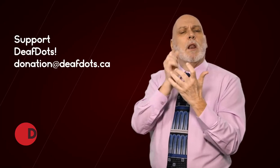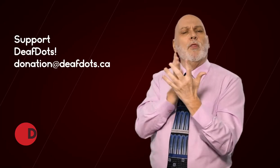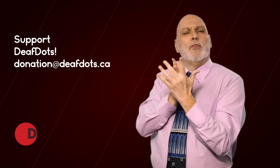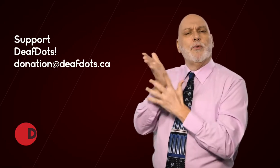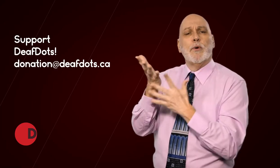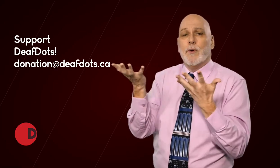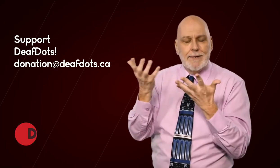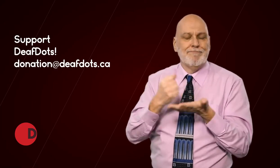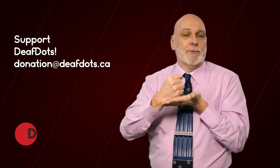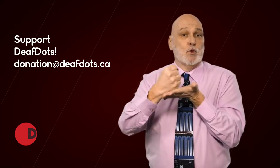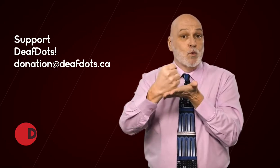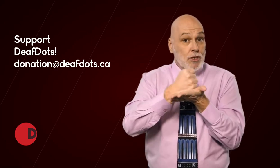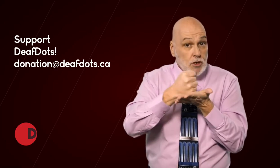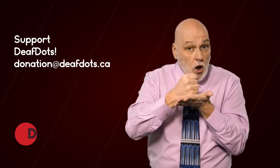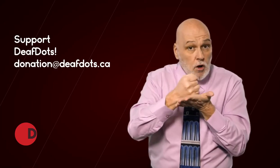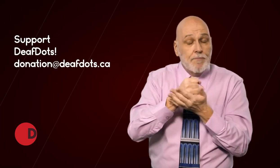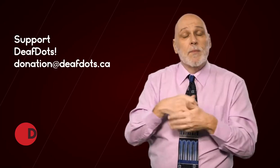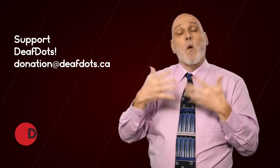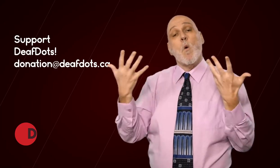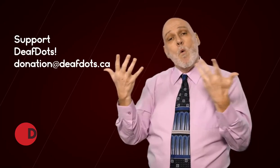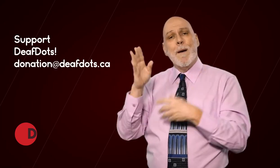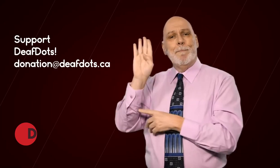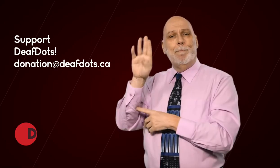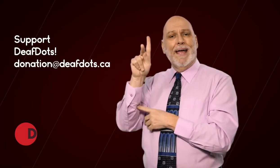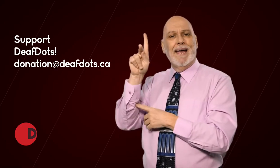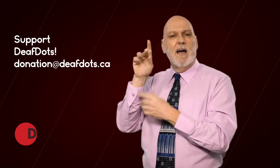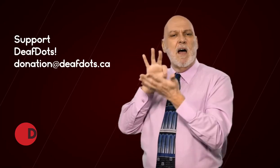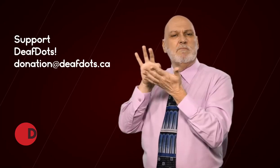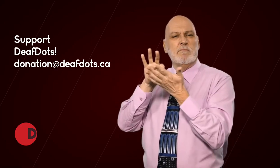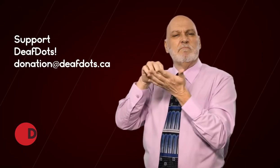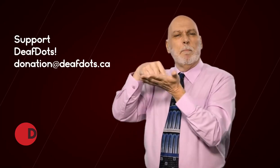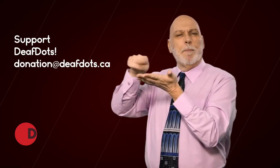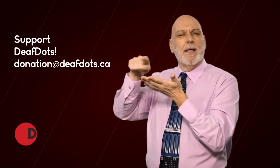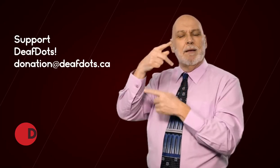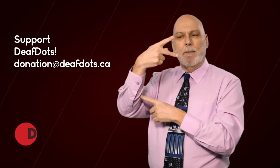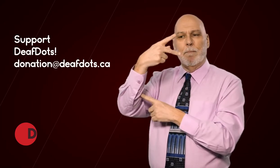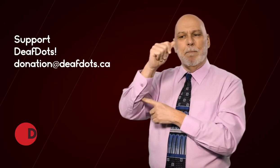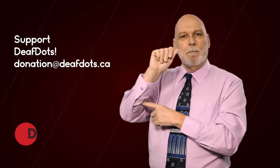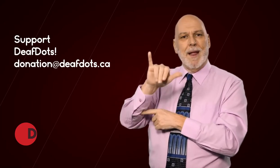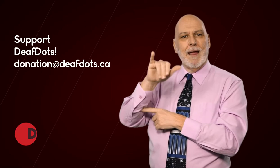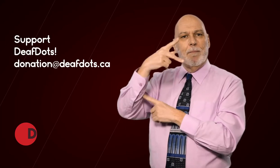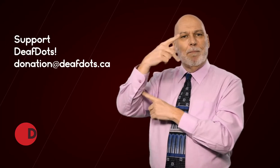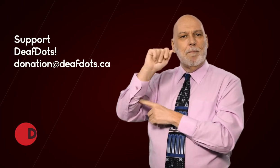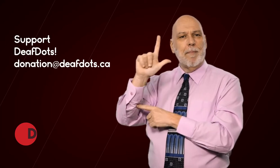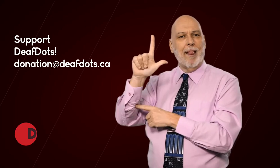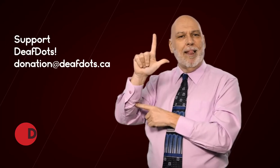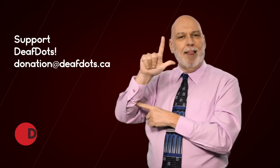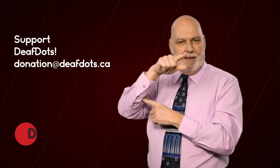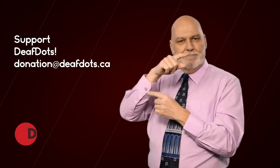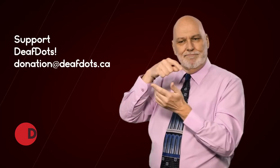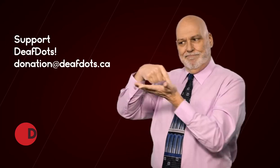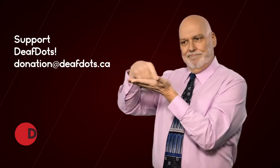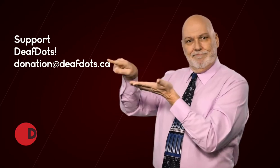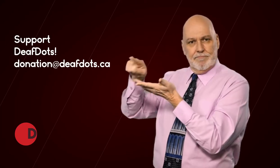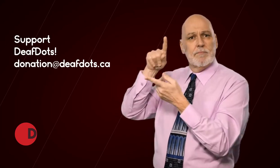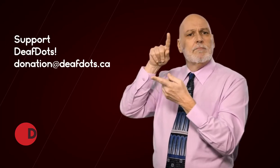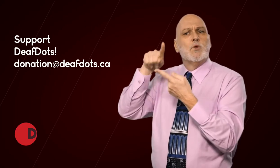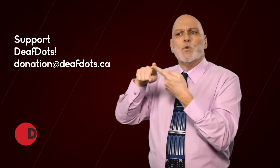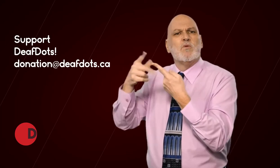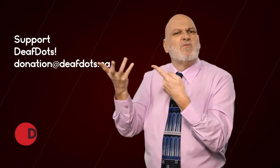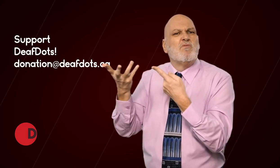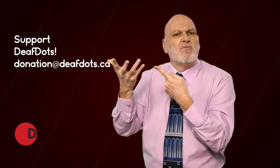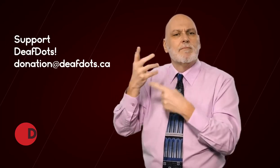You can make your donation through your credit card